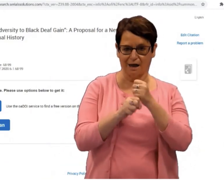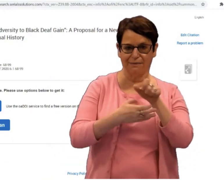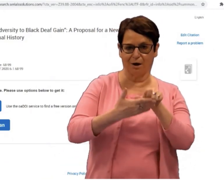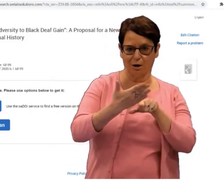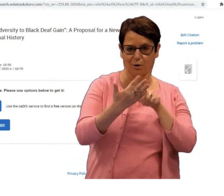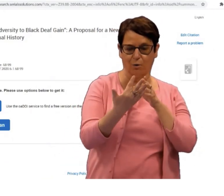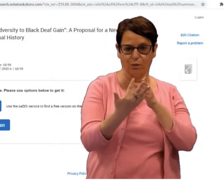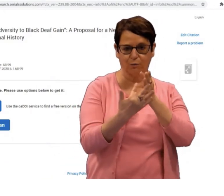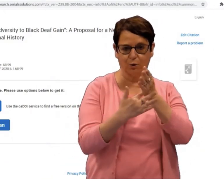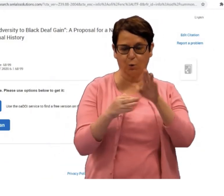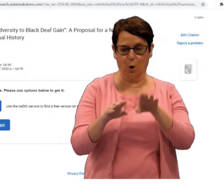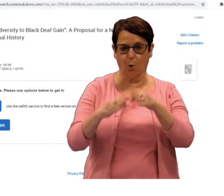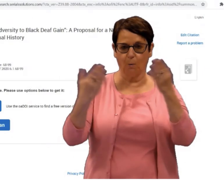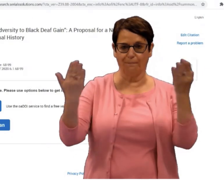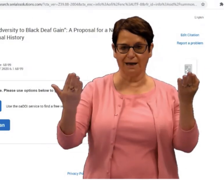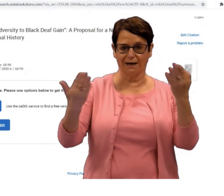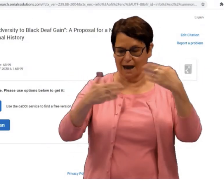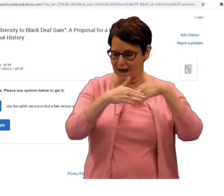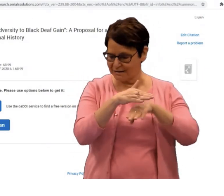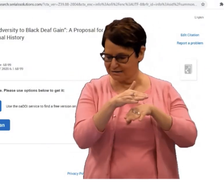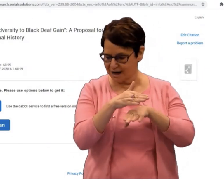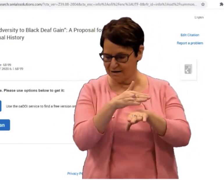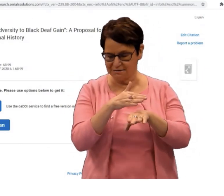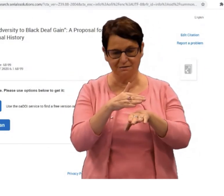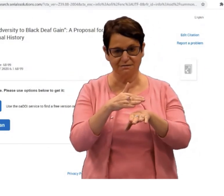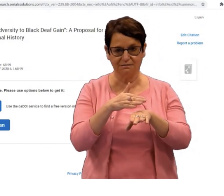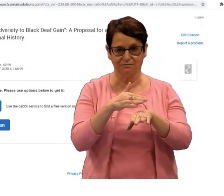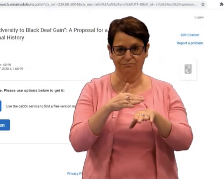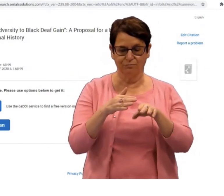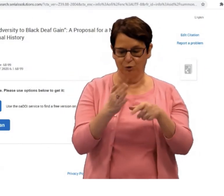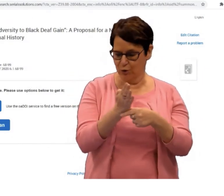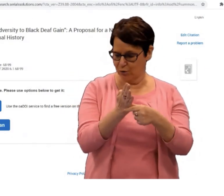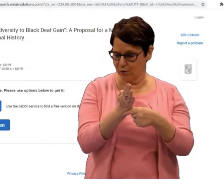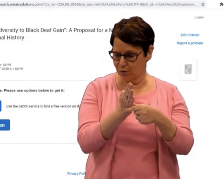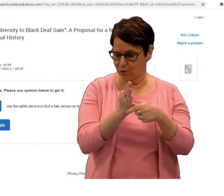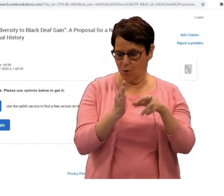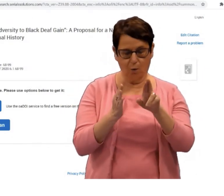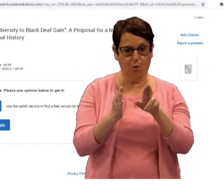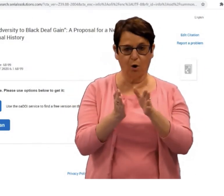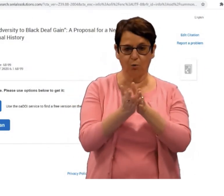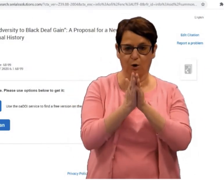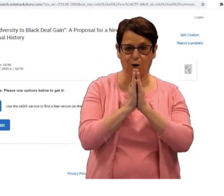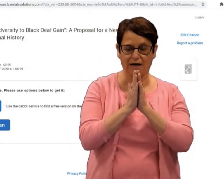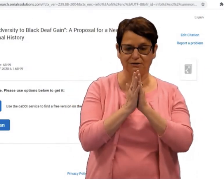It says you can get the article through an open access journal